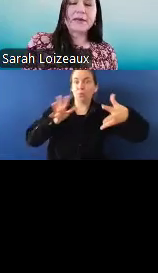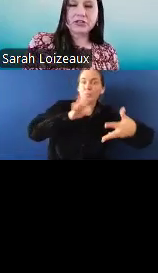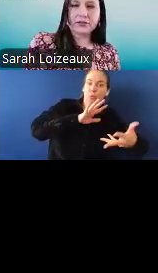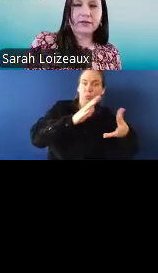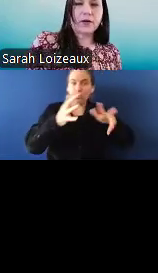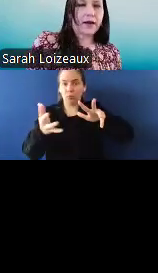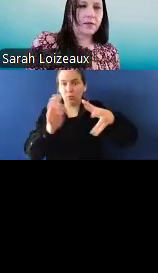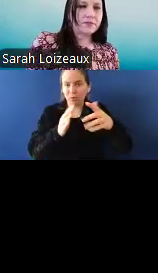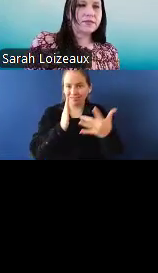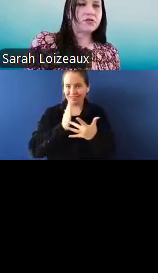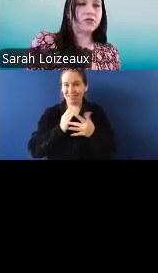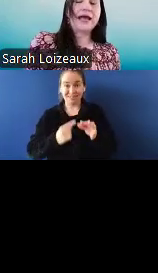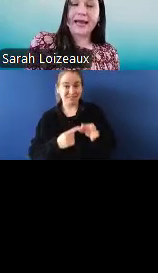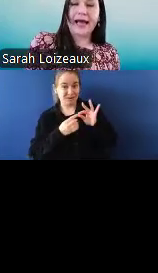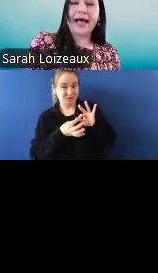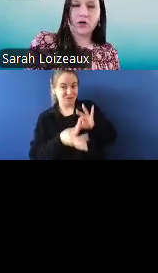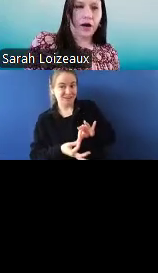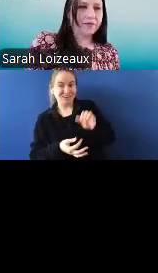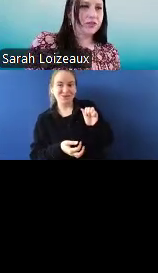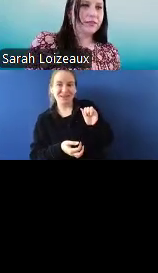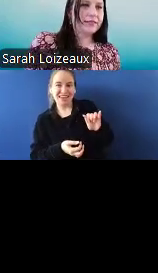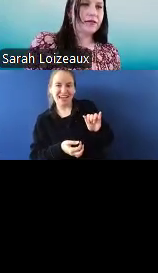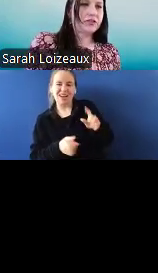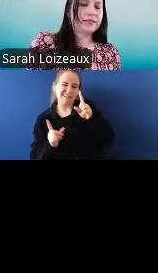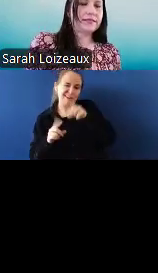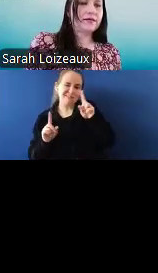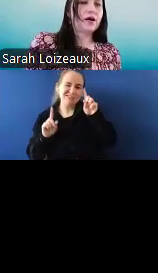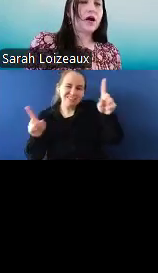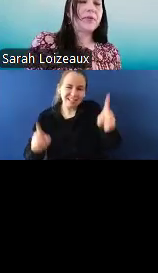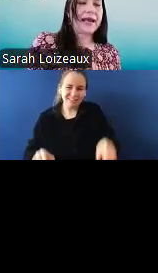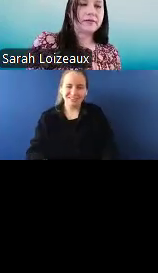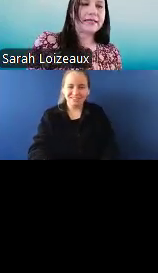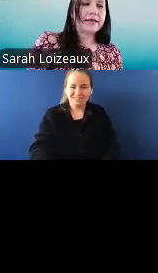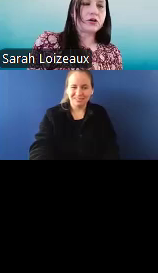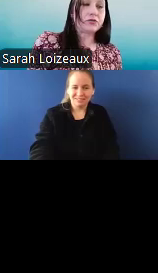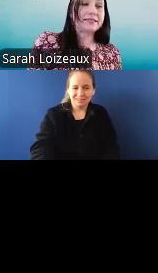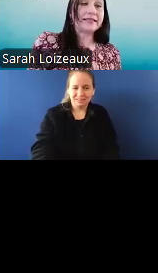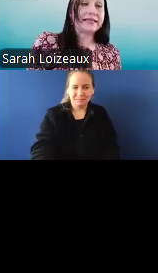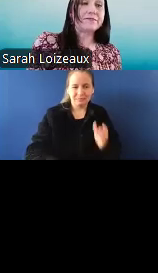especially when it comes to AI or artificial intelligence. Our panel today includes Lillian